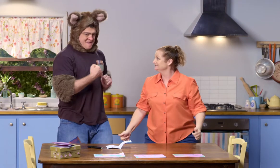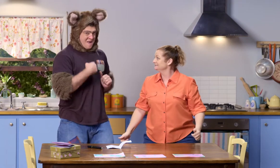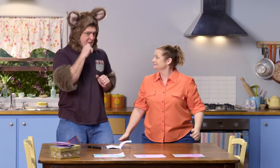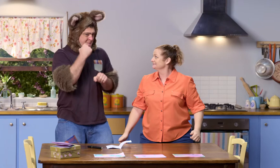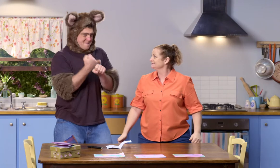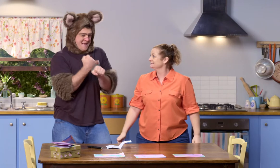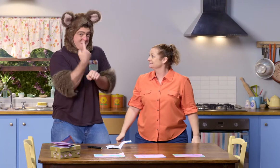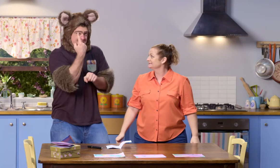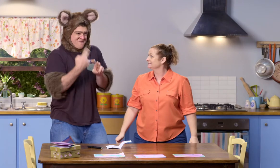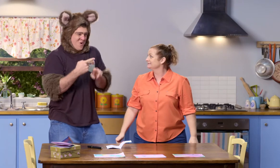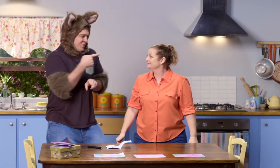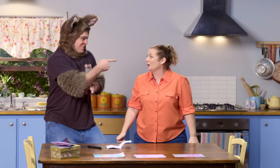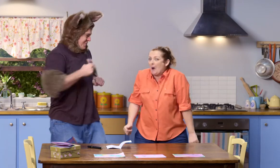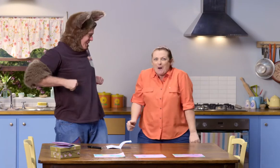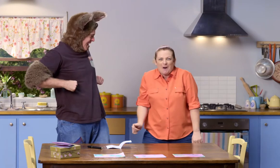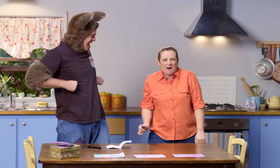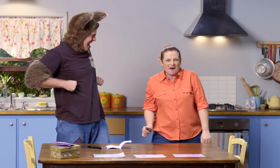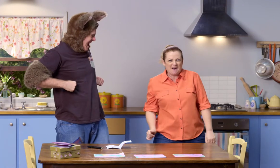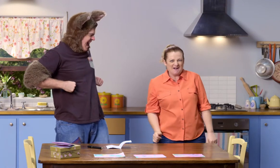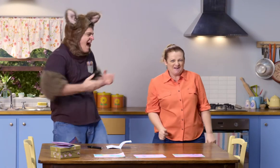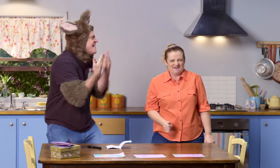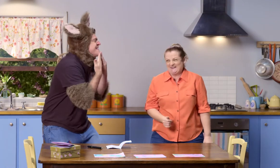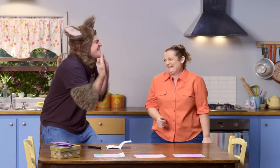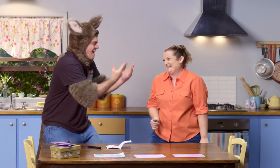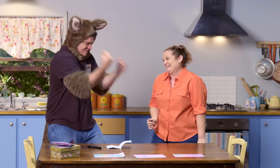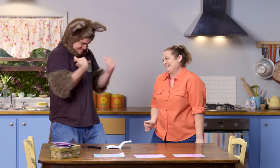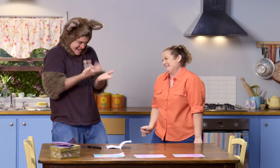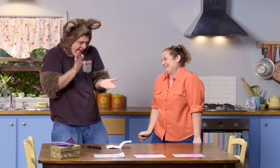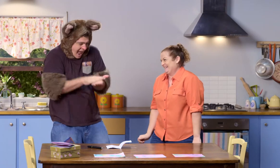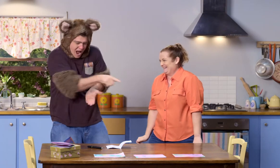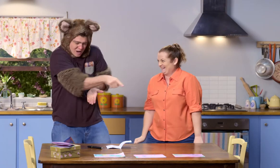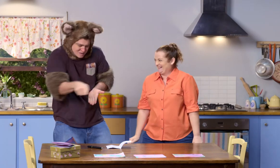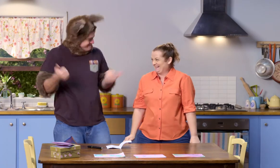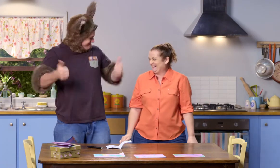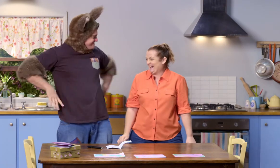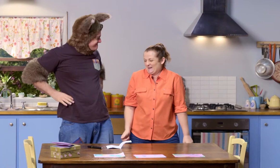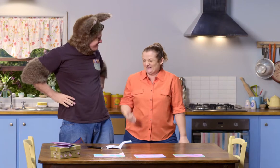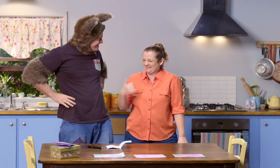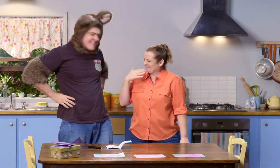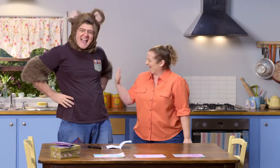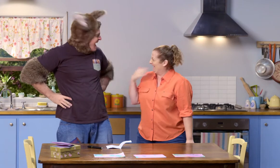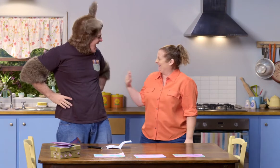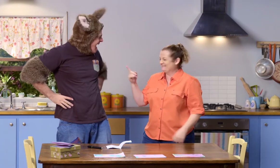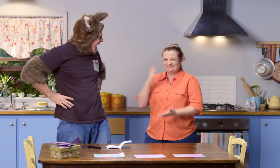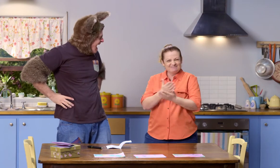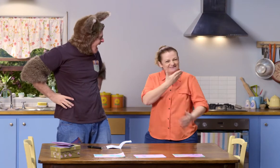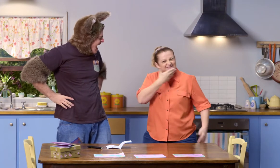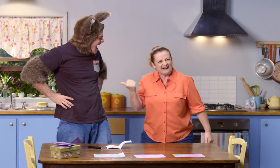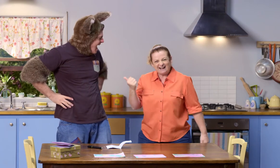Ooh, Sally, I'm going to make a card for you to say thank you for teaching me how to make these beautiful pictures. Oh, why, thank you, Possum.